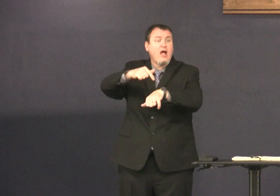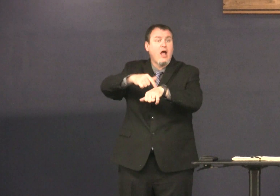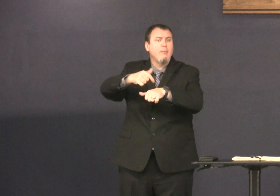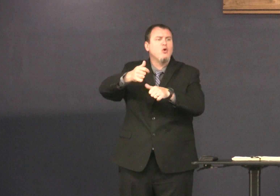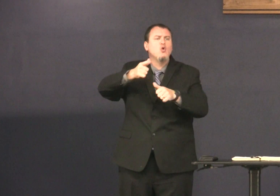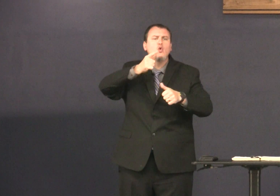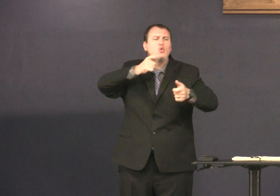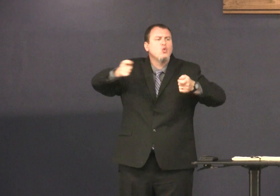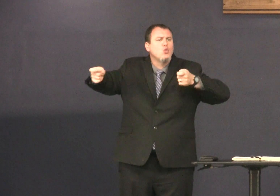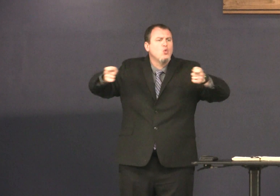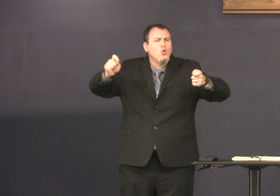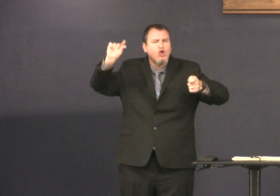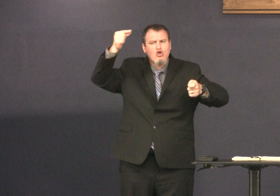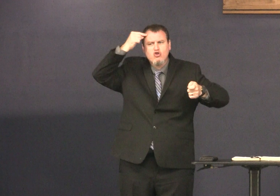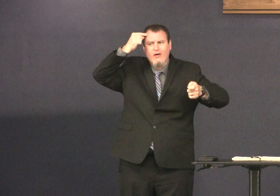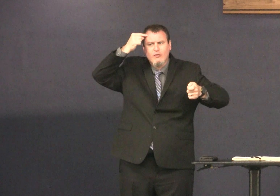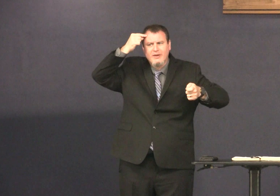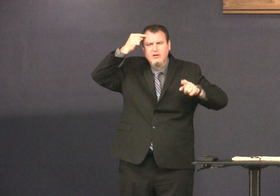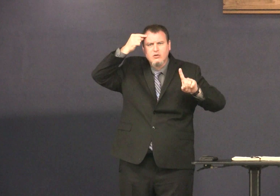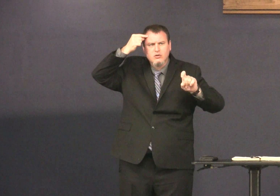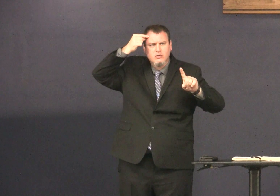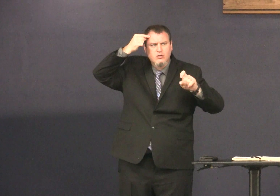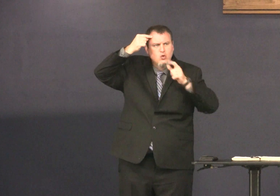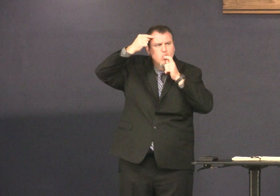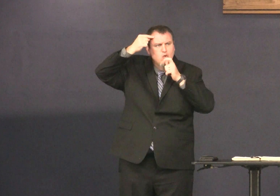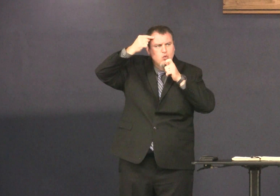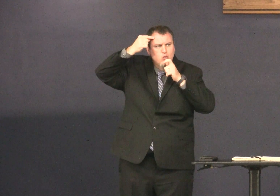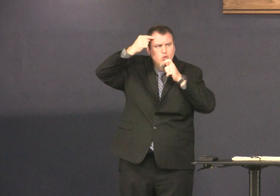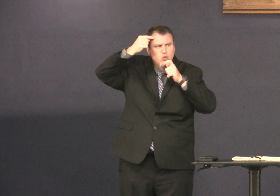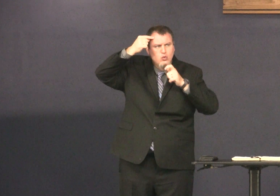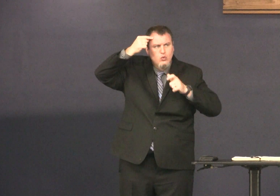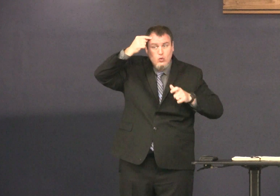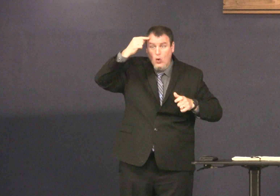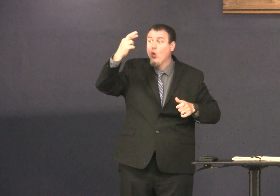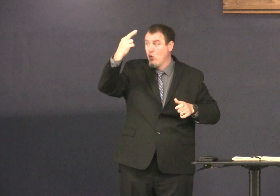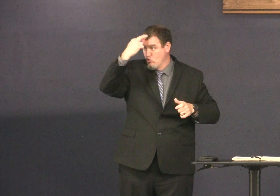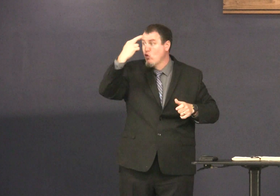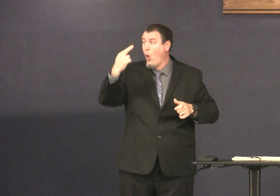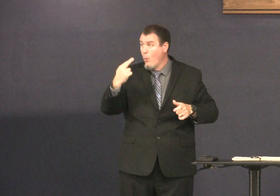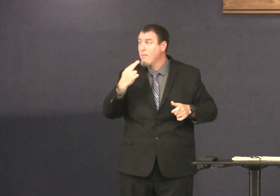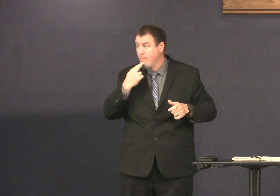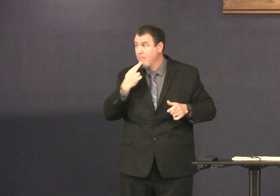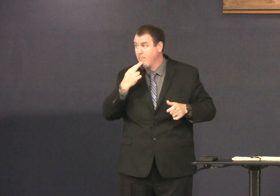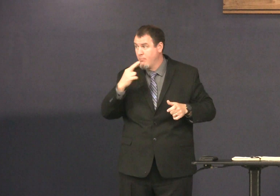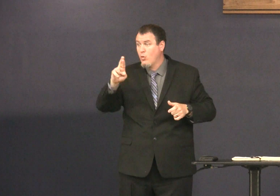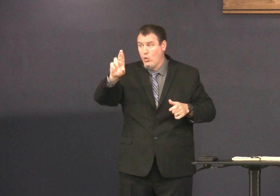nope you have to remember at that time who was the government of